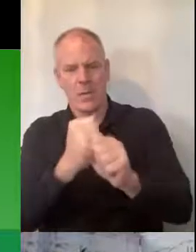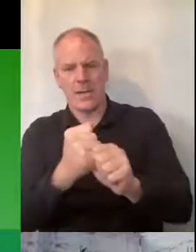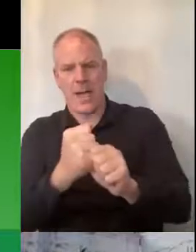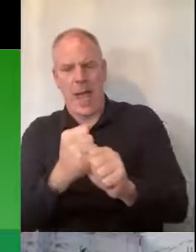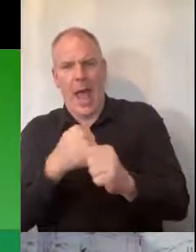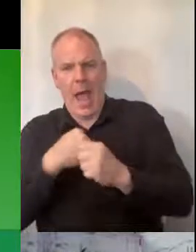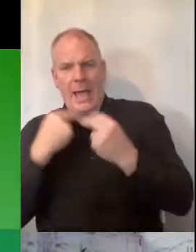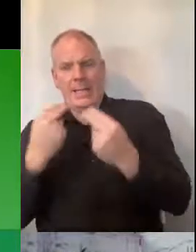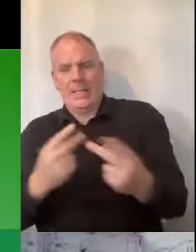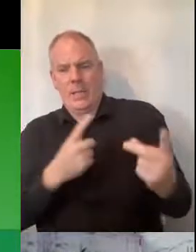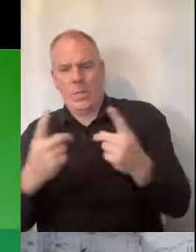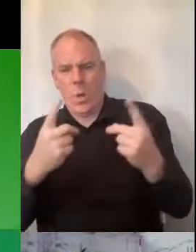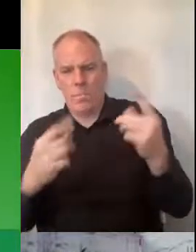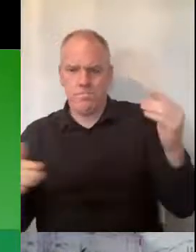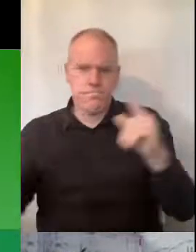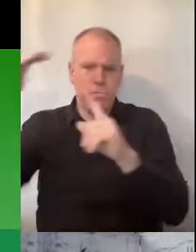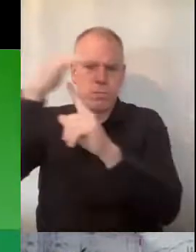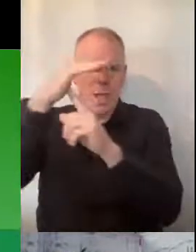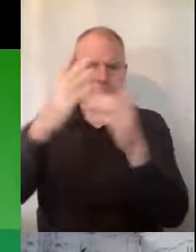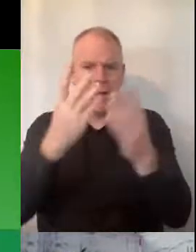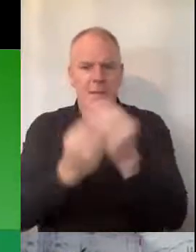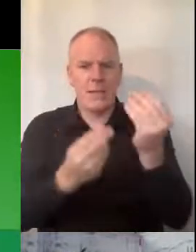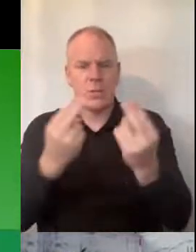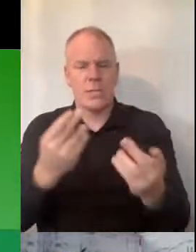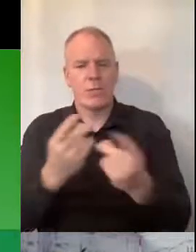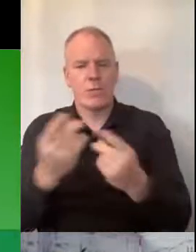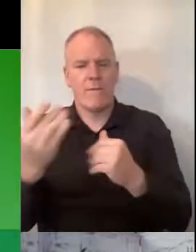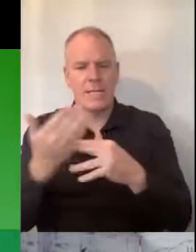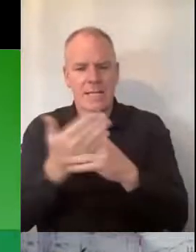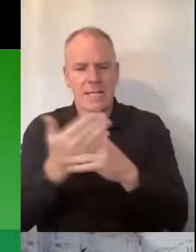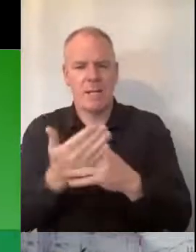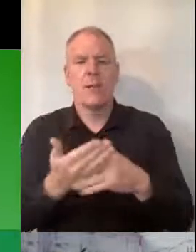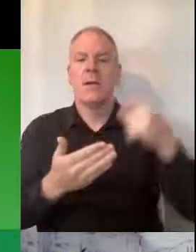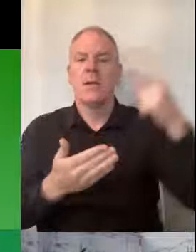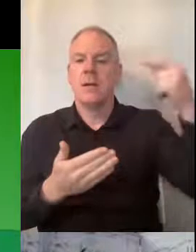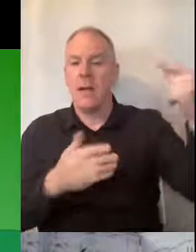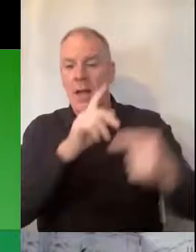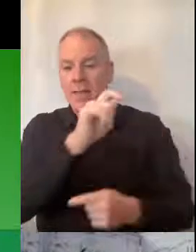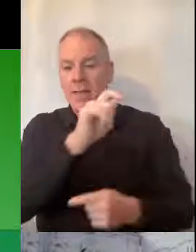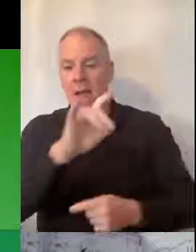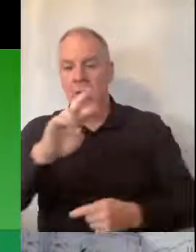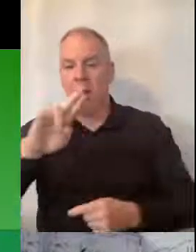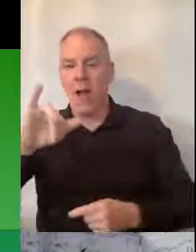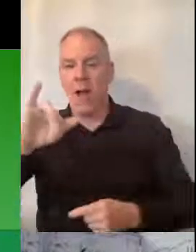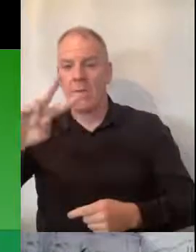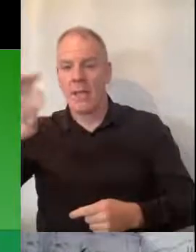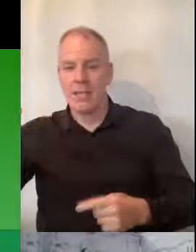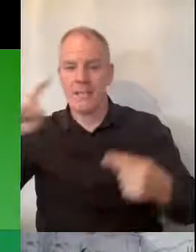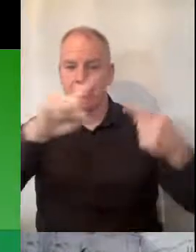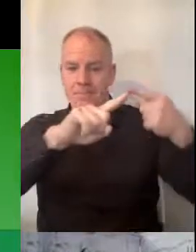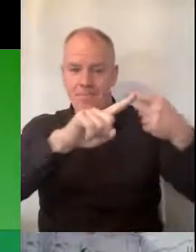What are the high level key aspects of accessibility? So we come up with? The acronym thrives, so T stands for tables,